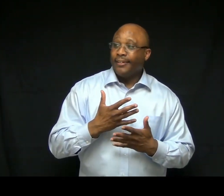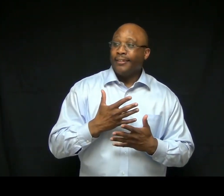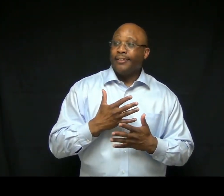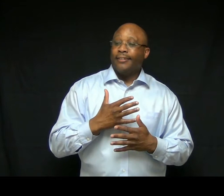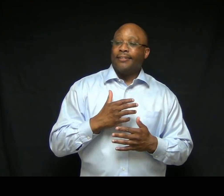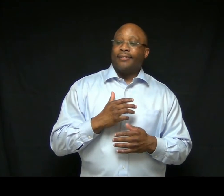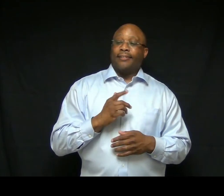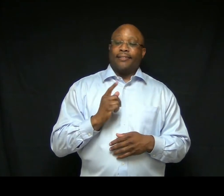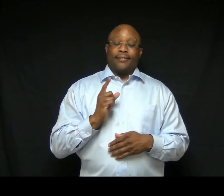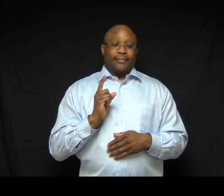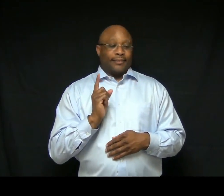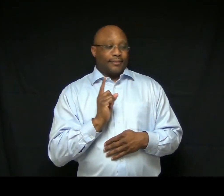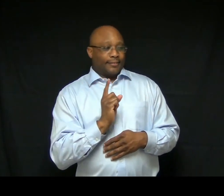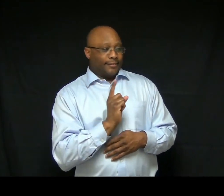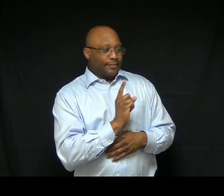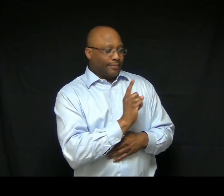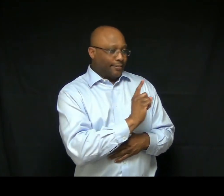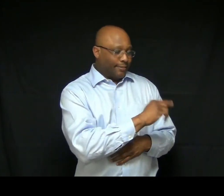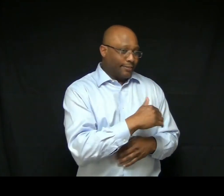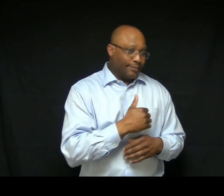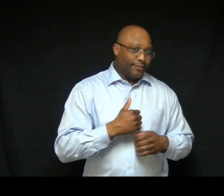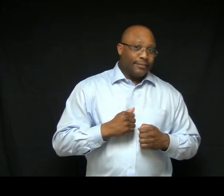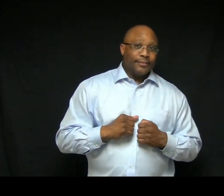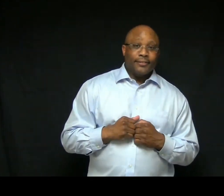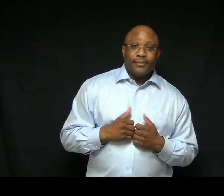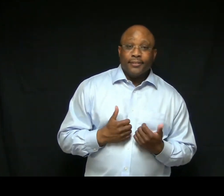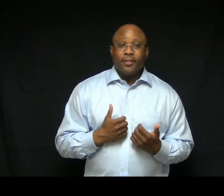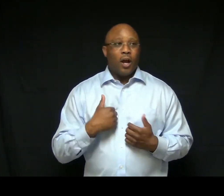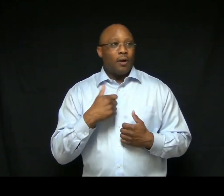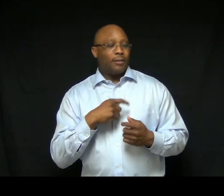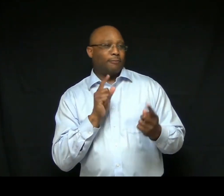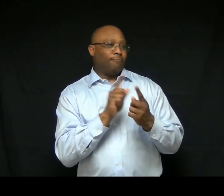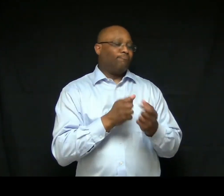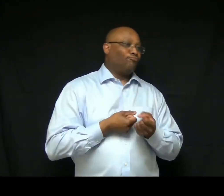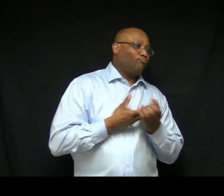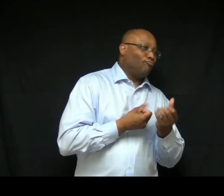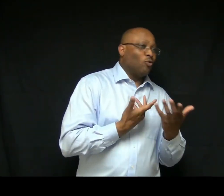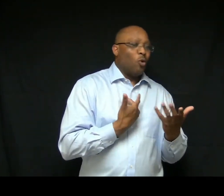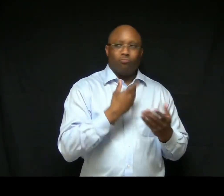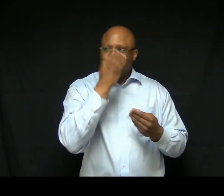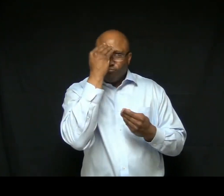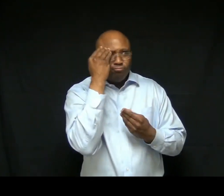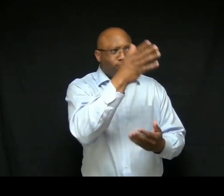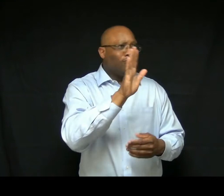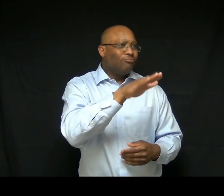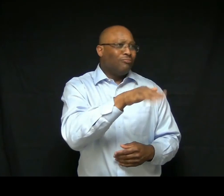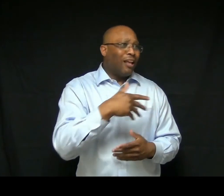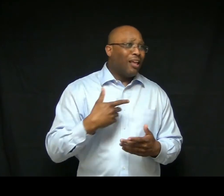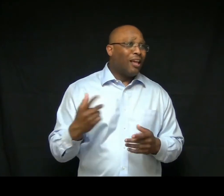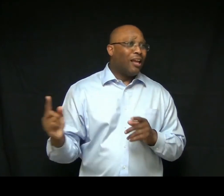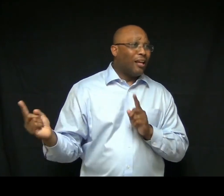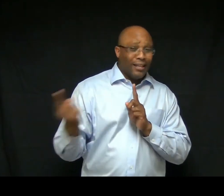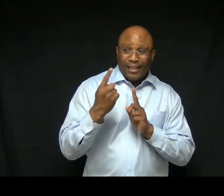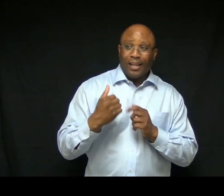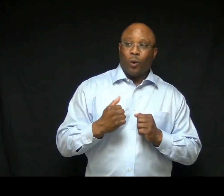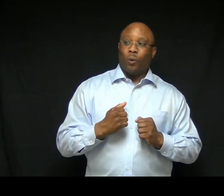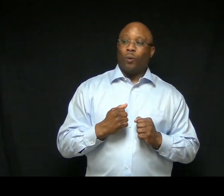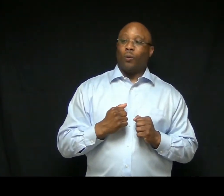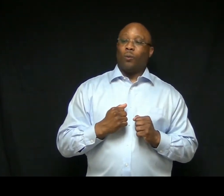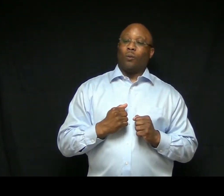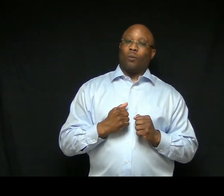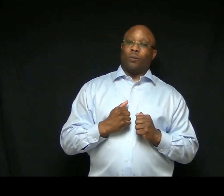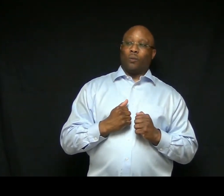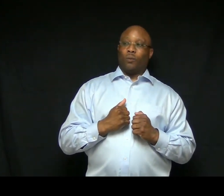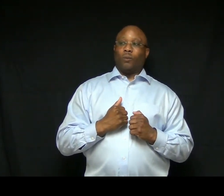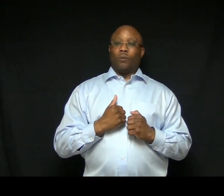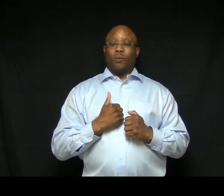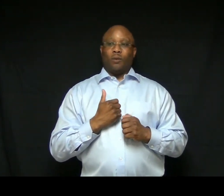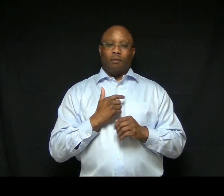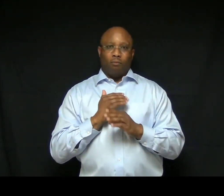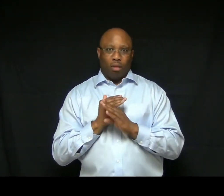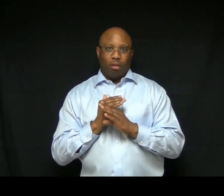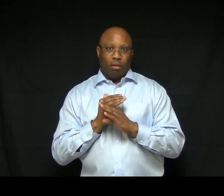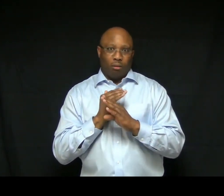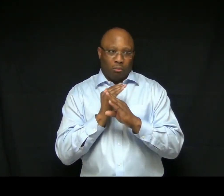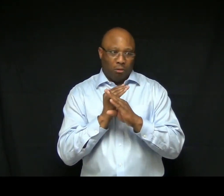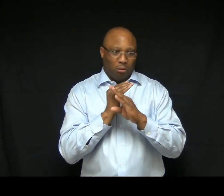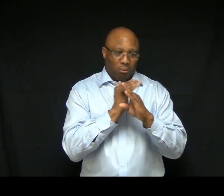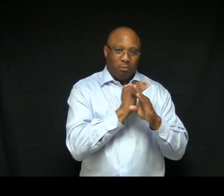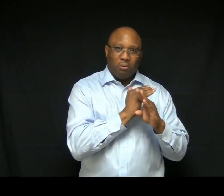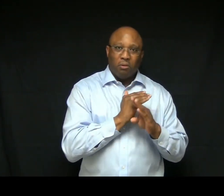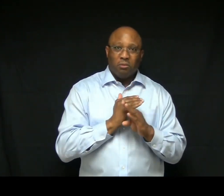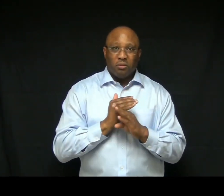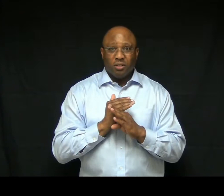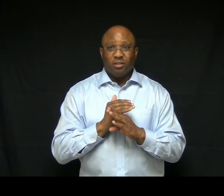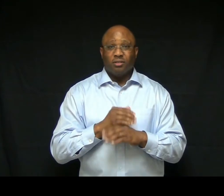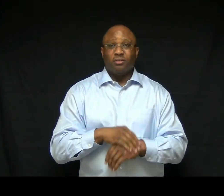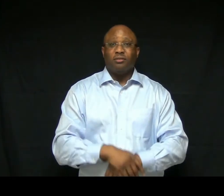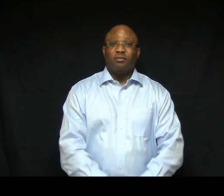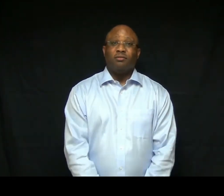of the target at school.